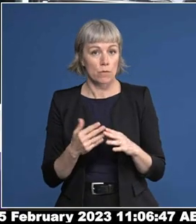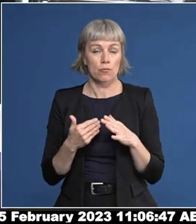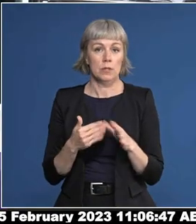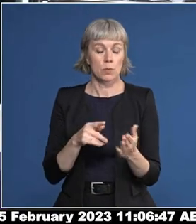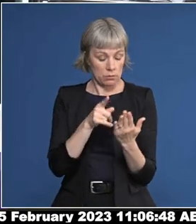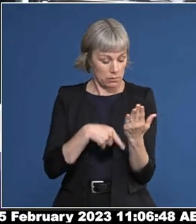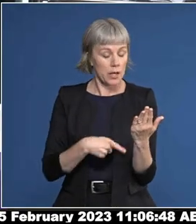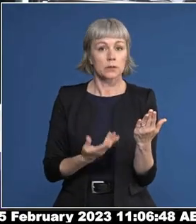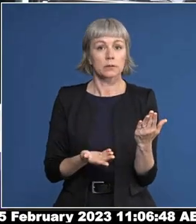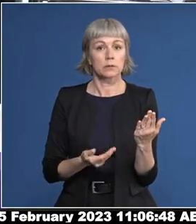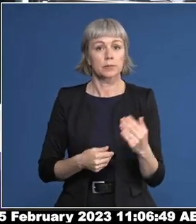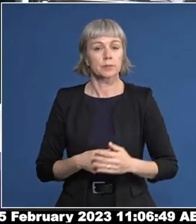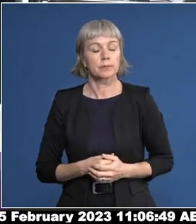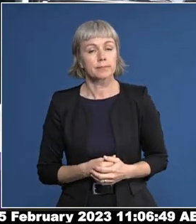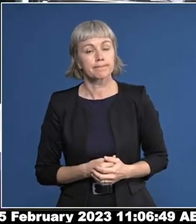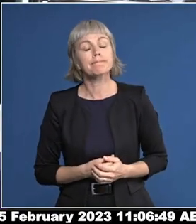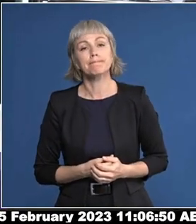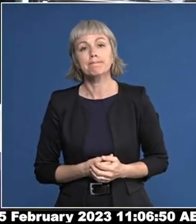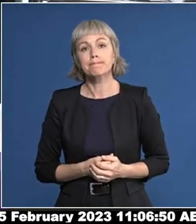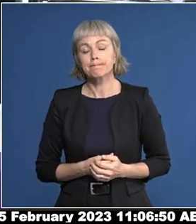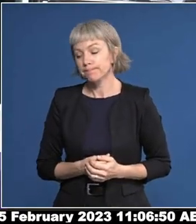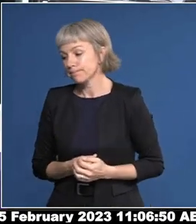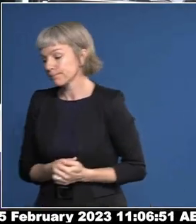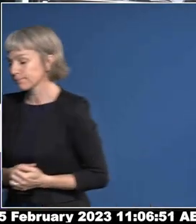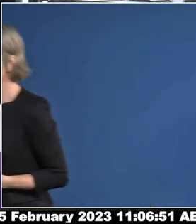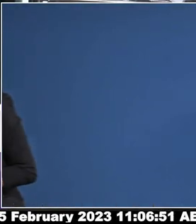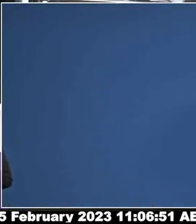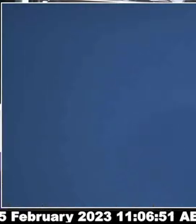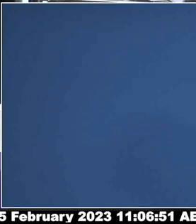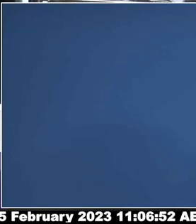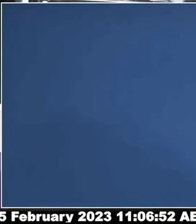Yes. So in relation to the staff having access to up-to-date client